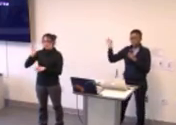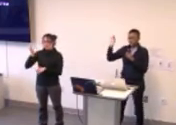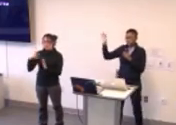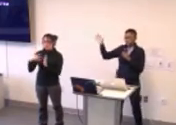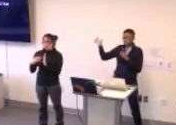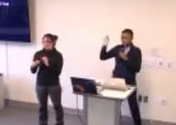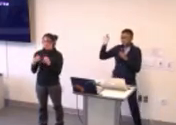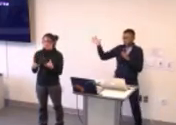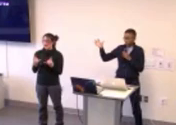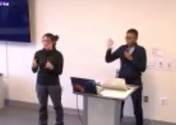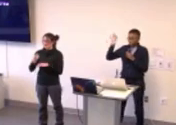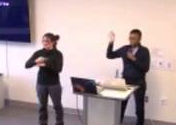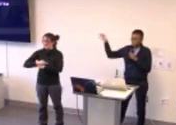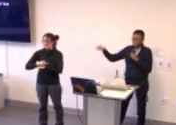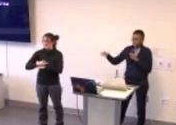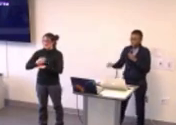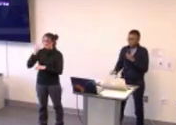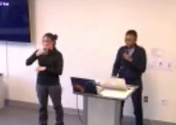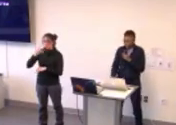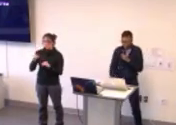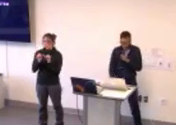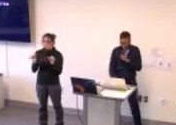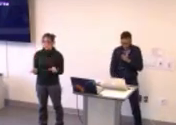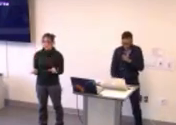immigration system of violence.